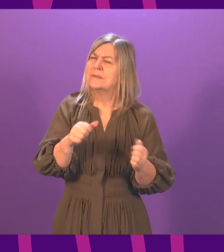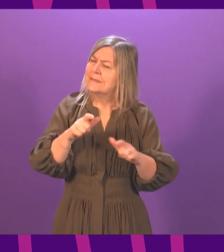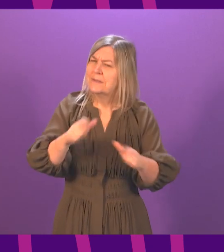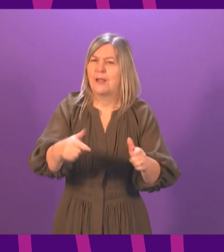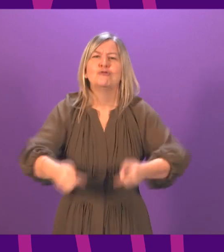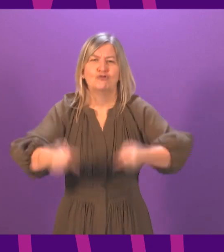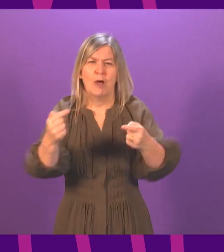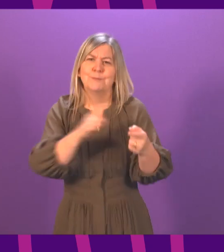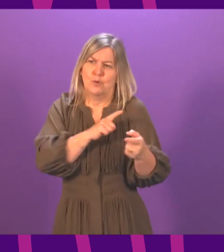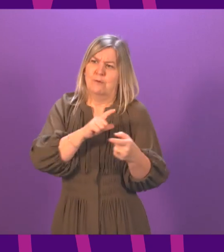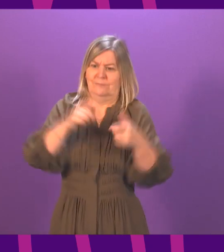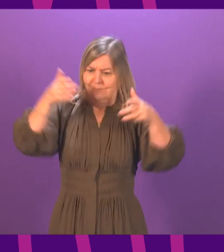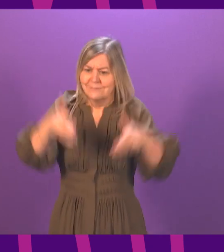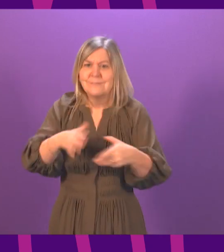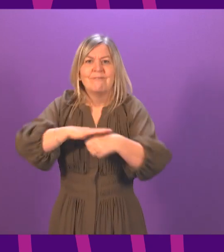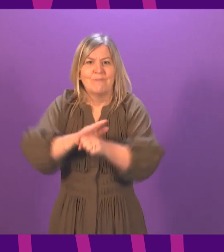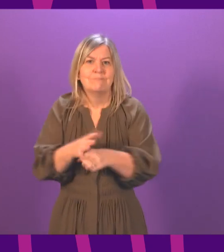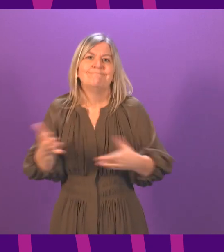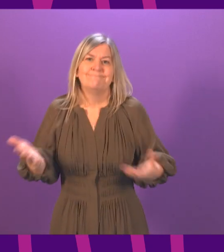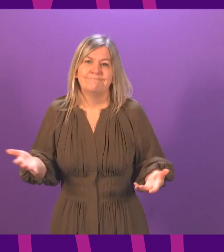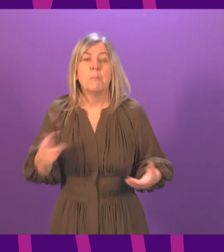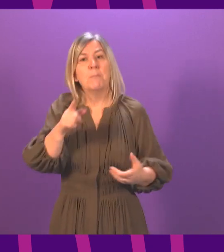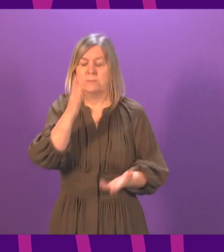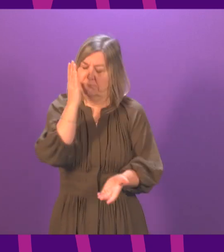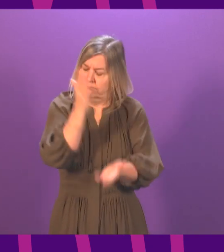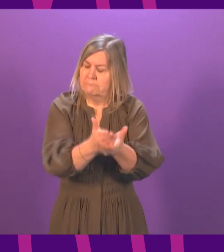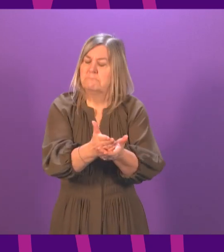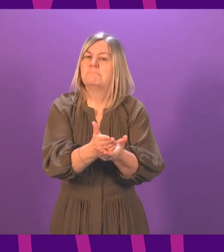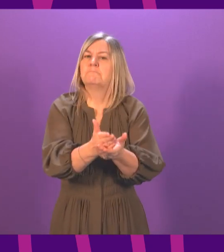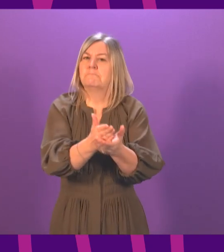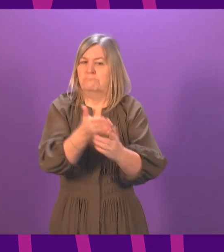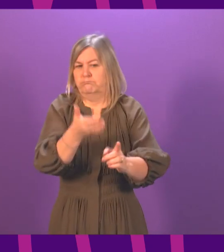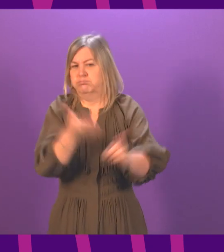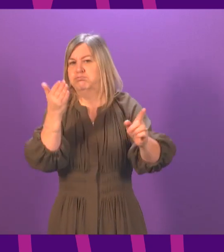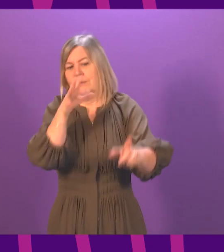of the pandemic. However, diagnosing and treating cancer early remains a priority.